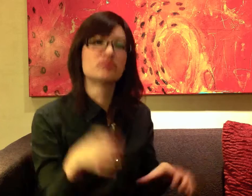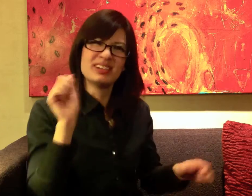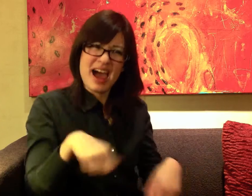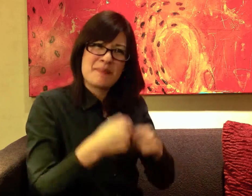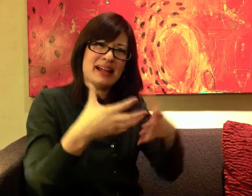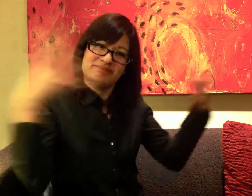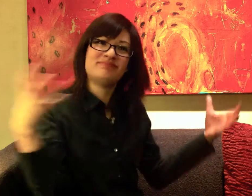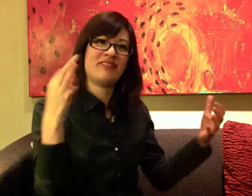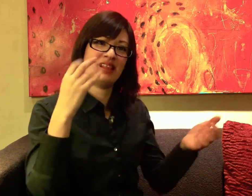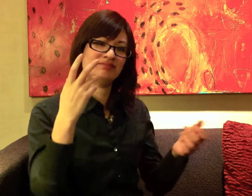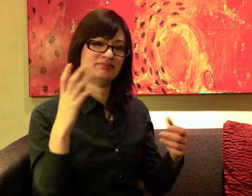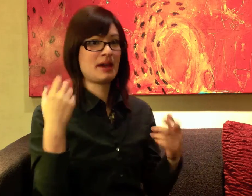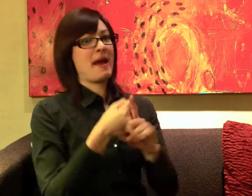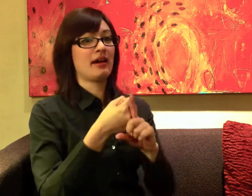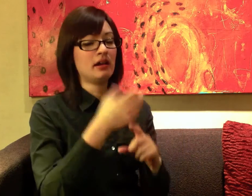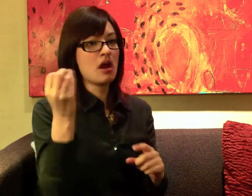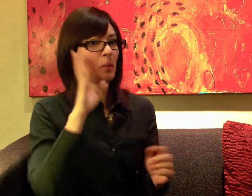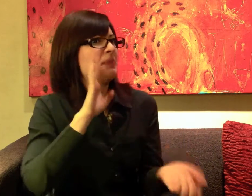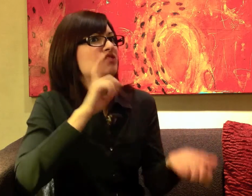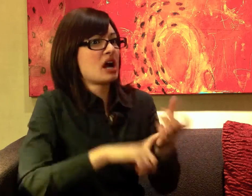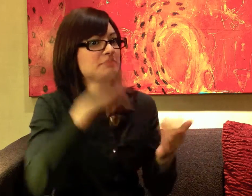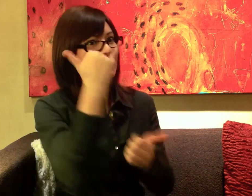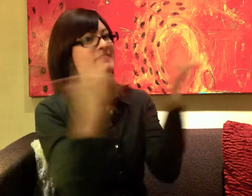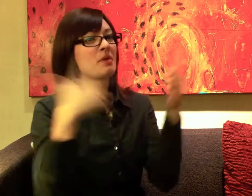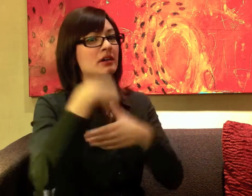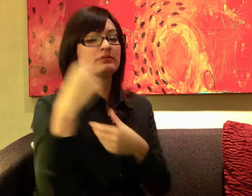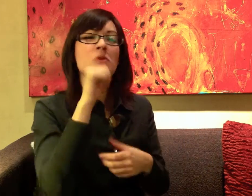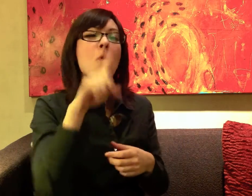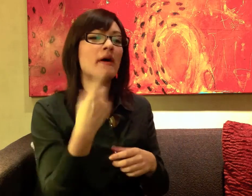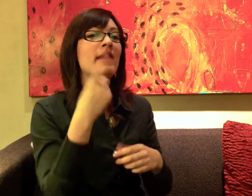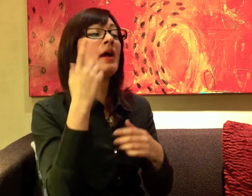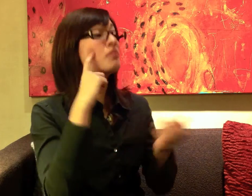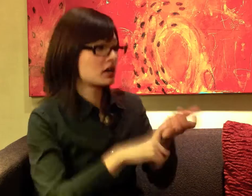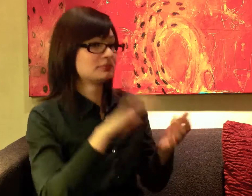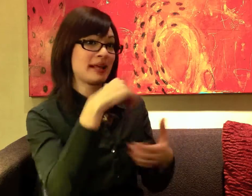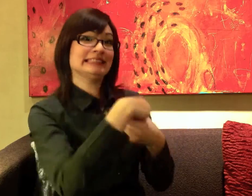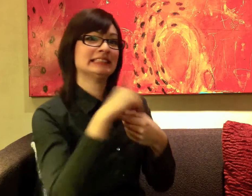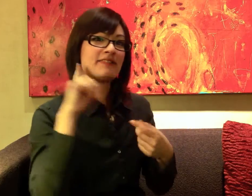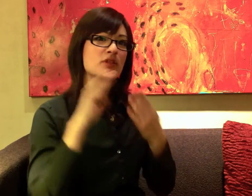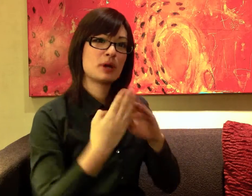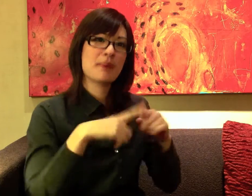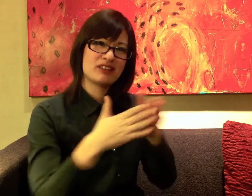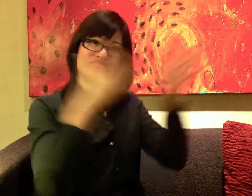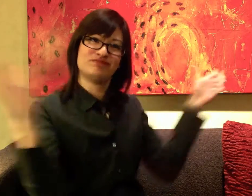they can make such an impact. And they will be recognized by everyone outside of the deaf community.